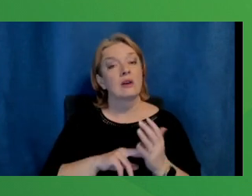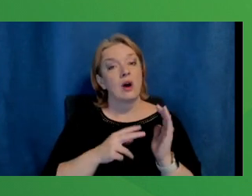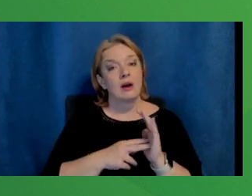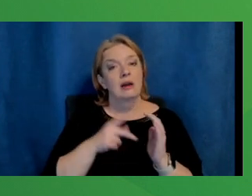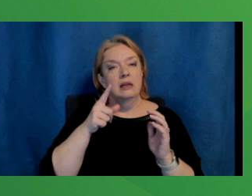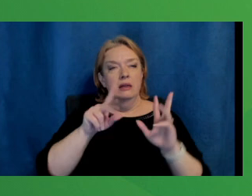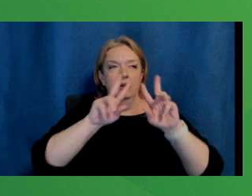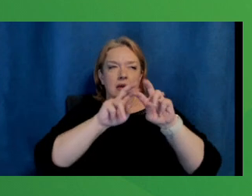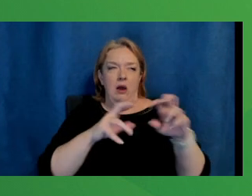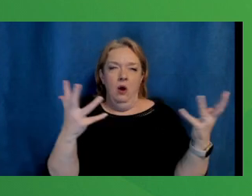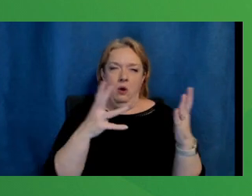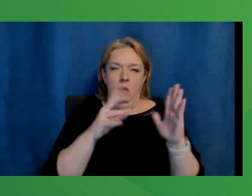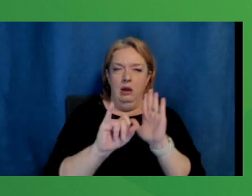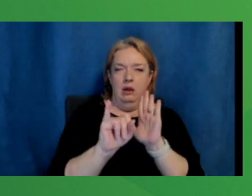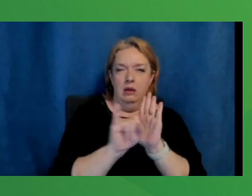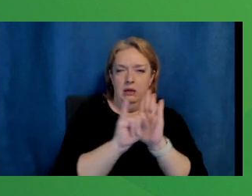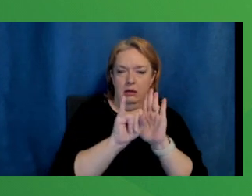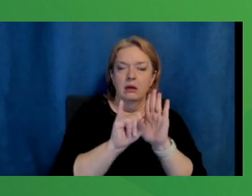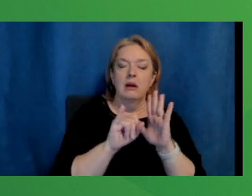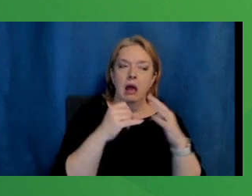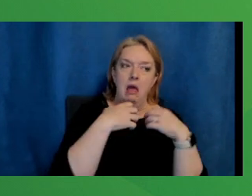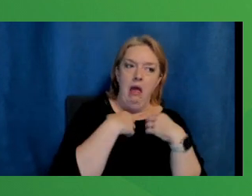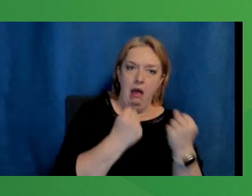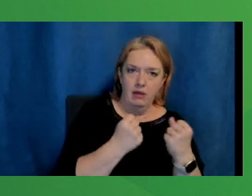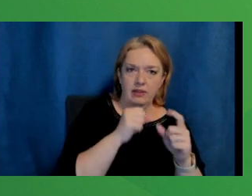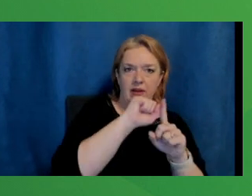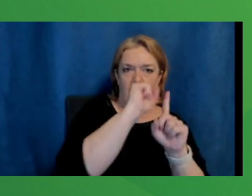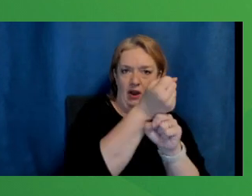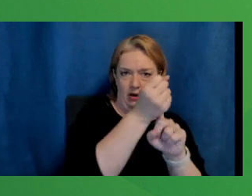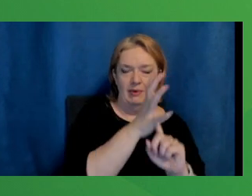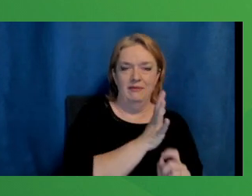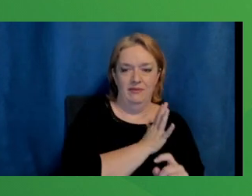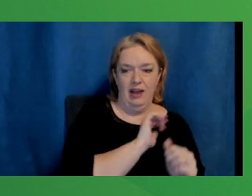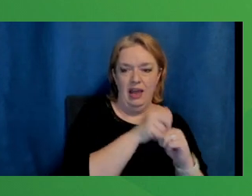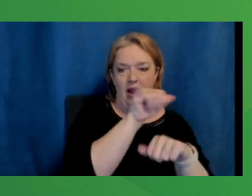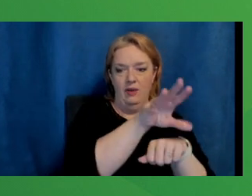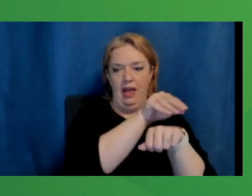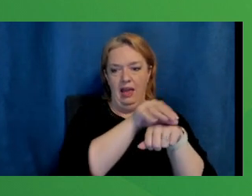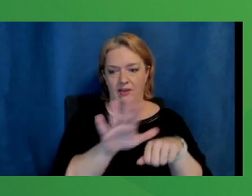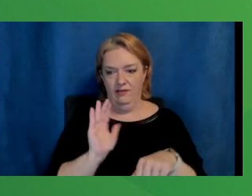talk about how that affects our health. That was part of the task in the project